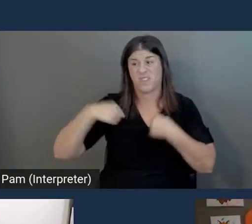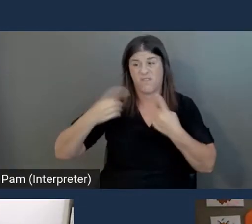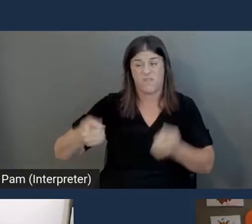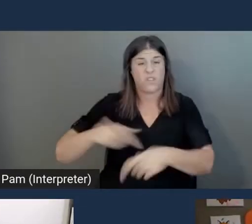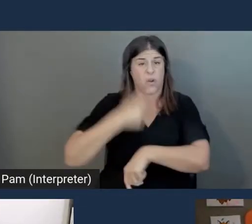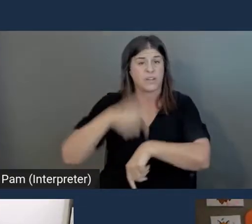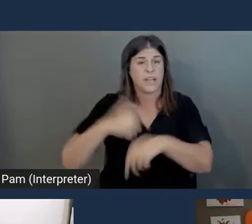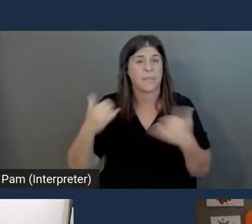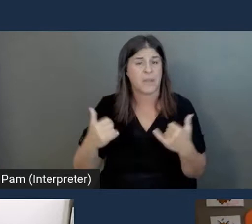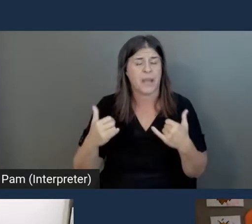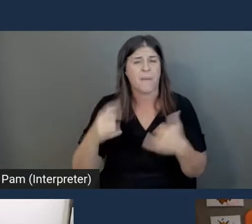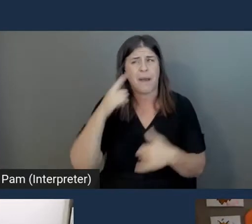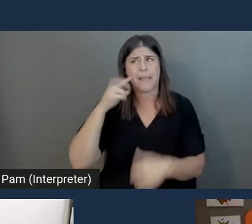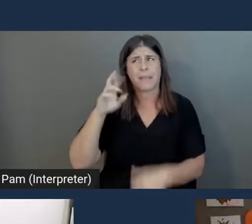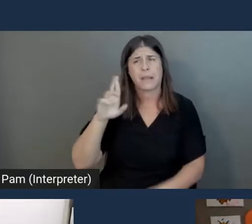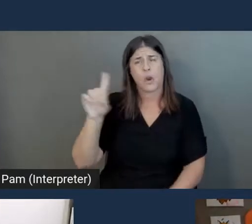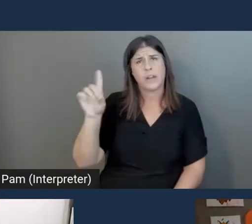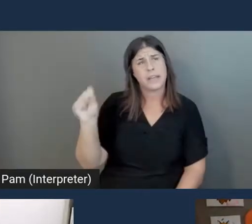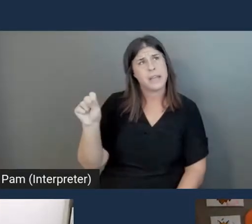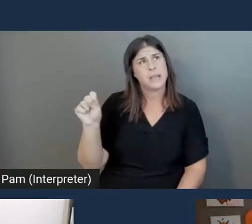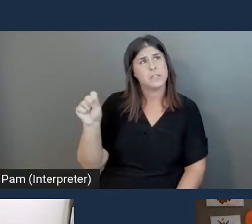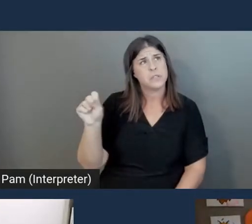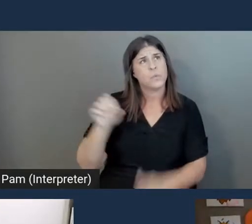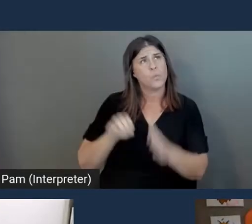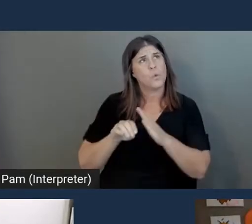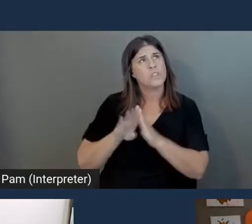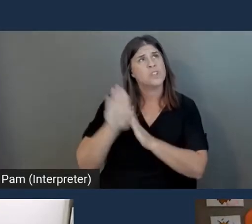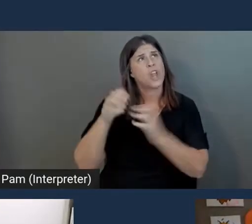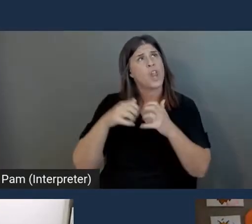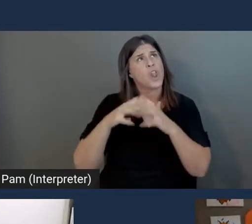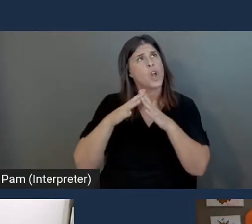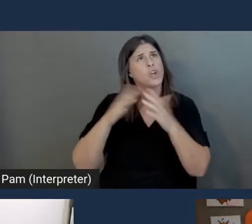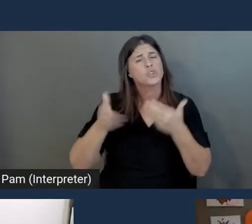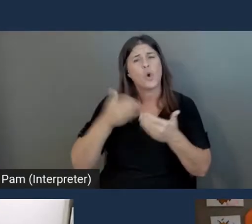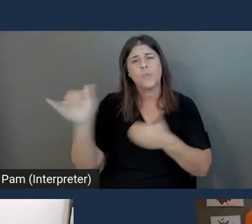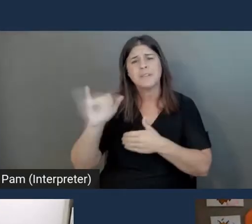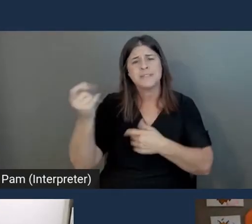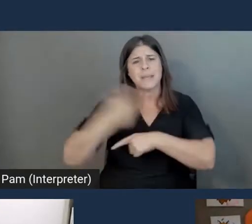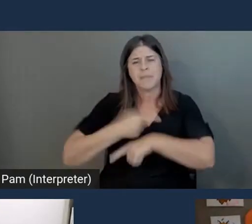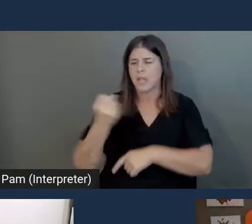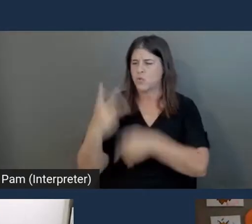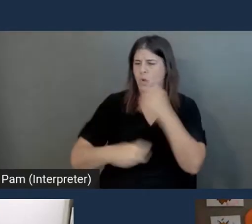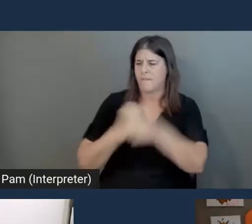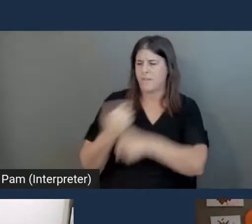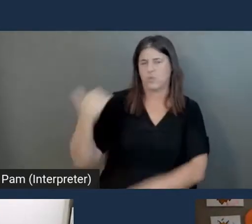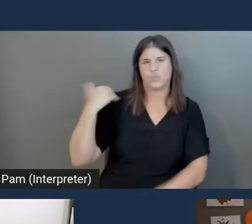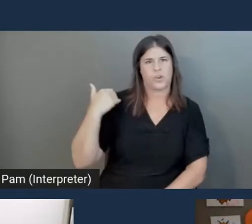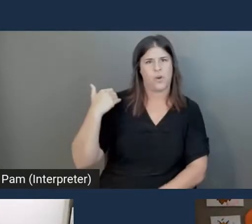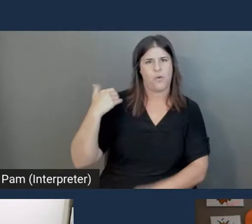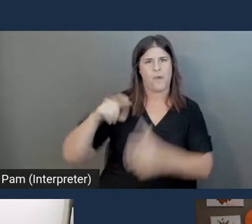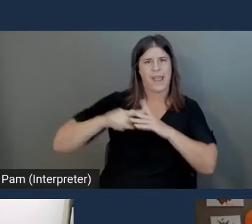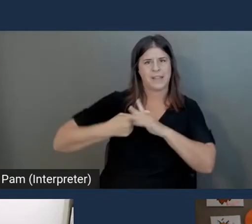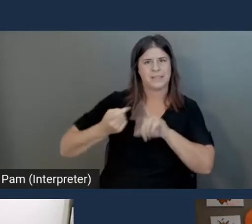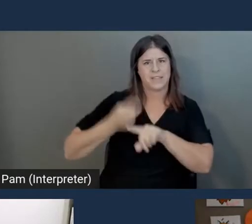I think RDS was launched almost on the same day, 12 years ago, and started from the support of the, yeah.